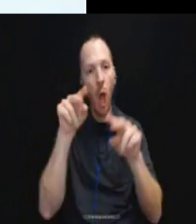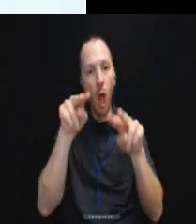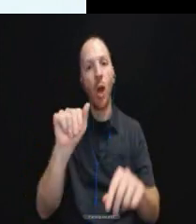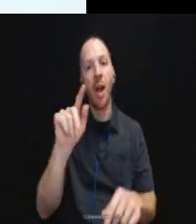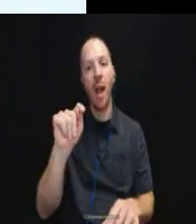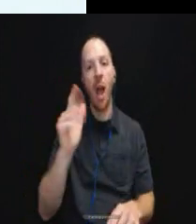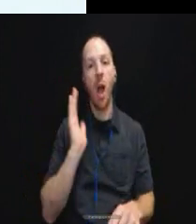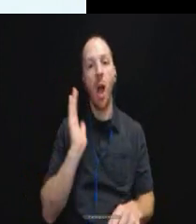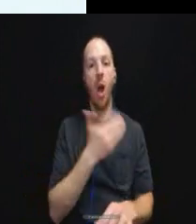on adainfo.org.